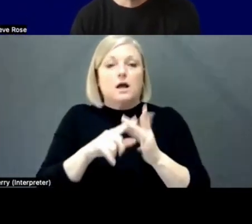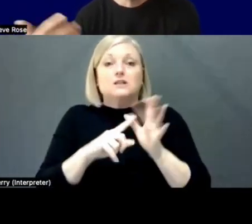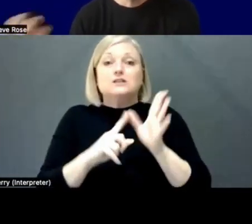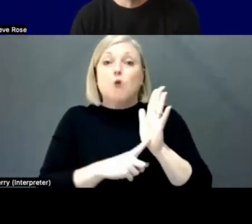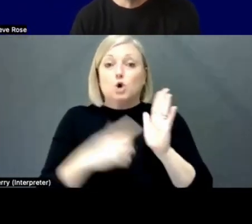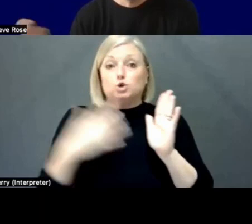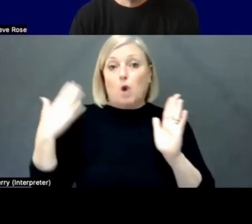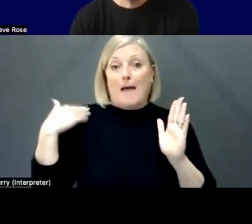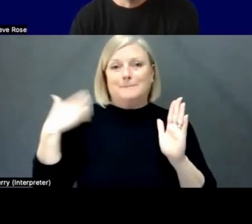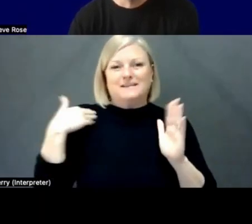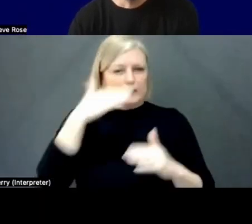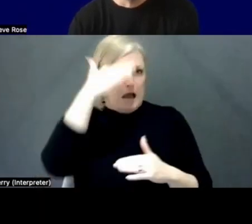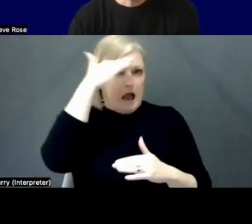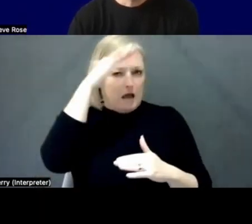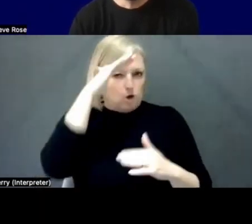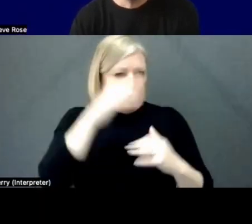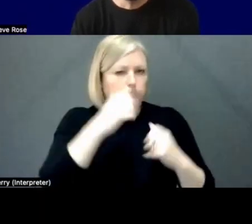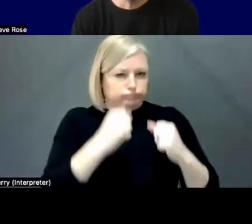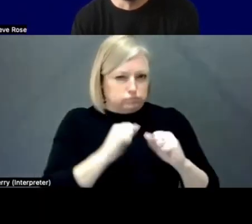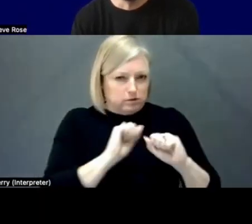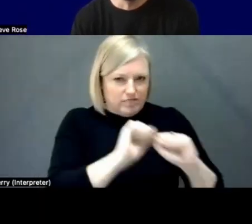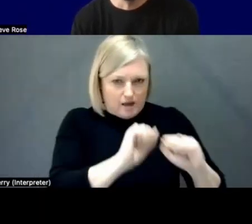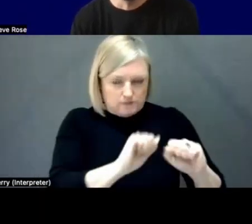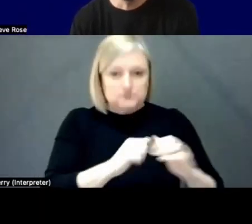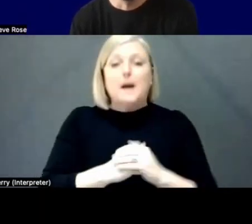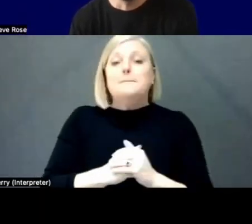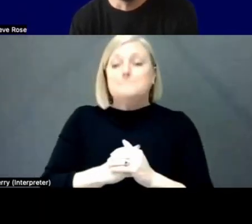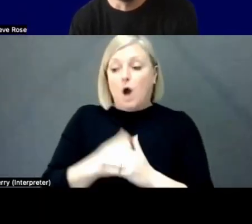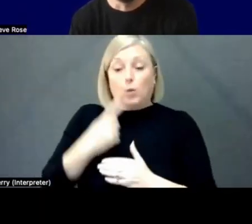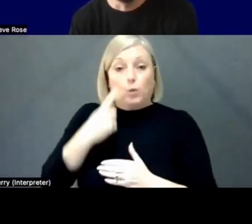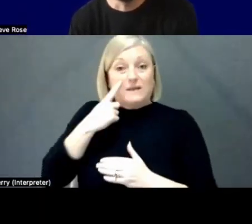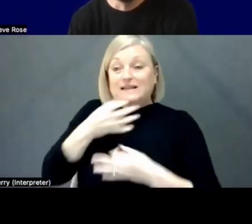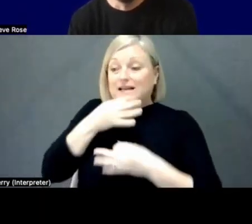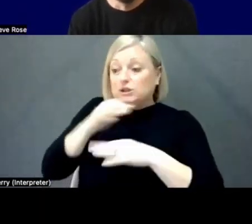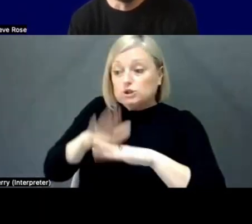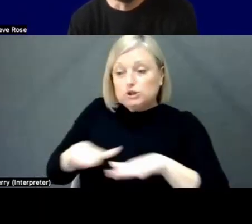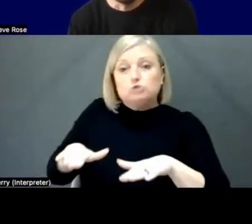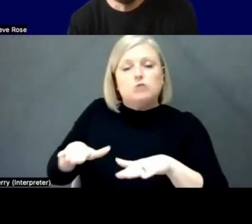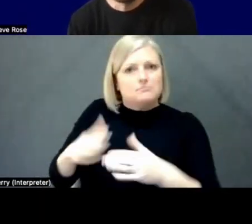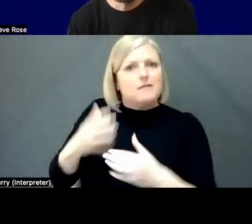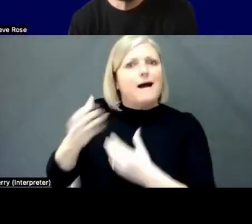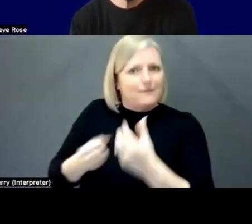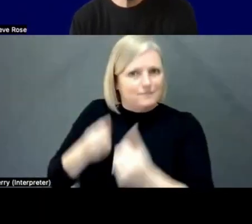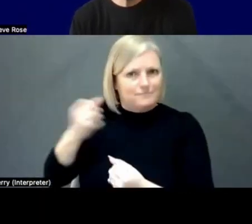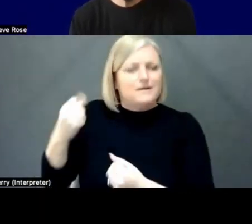to be used a lot more with children more these days as well.